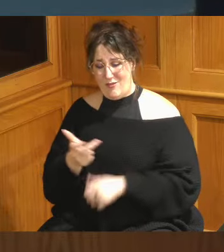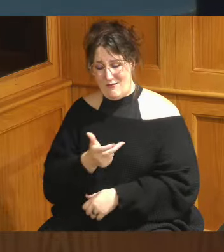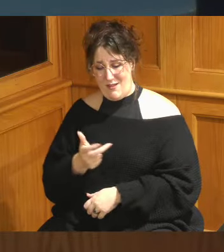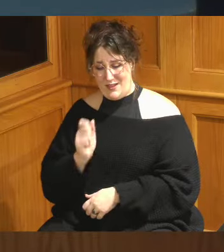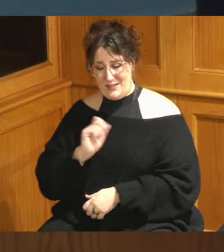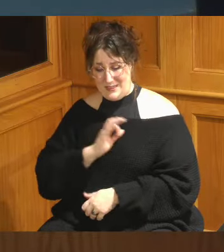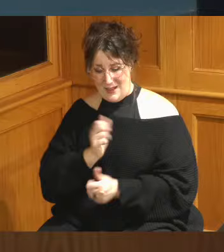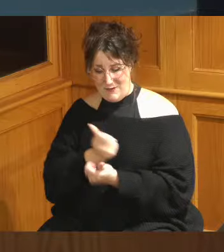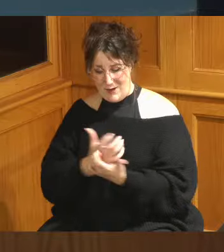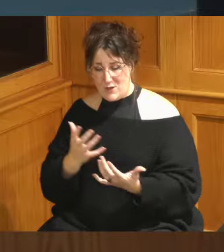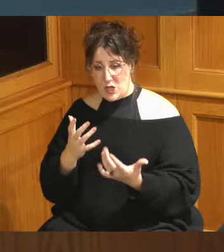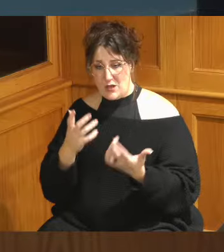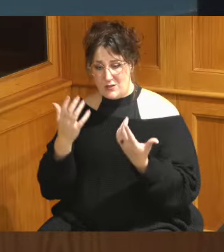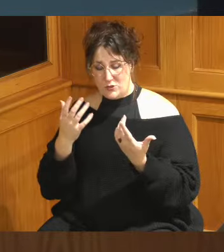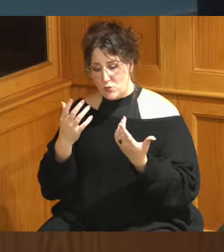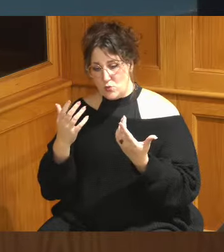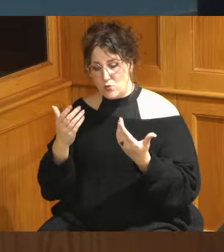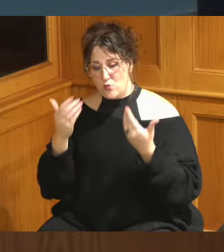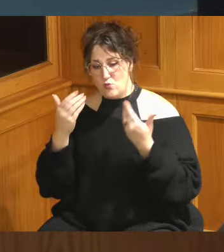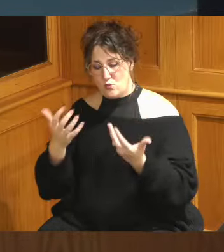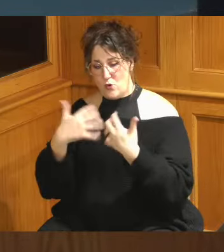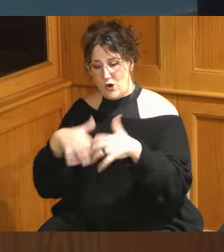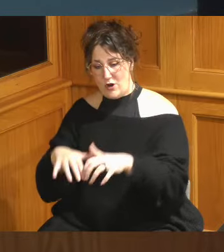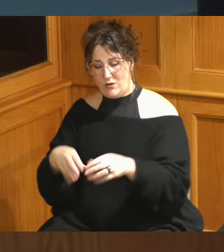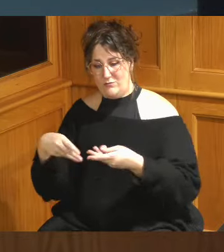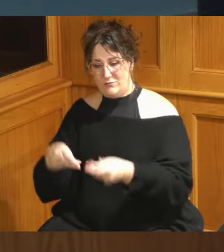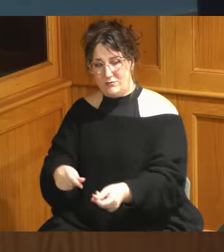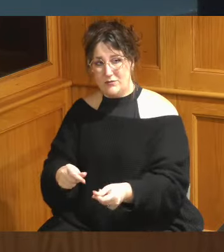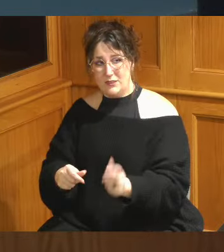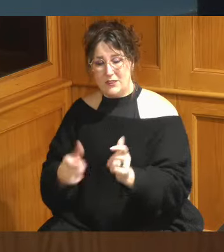u to make sure that we got this right. So that's what I have. I'm going to turn it over to you,